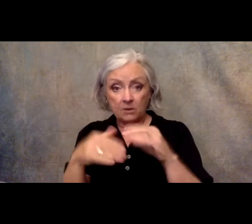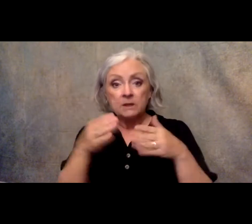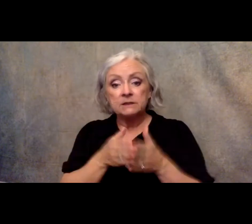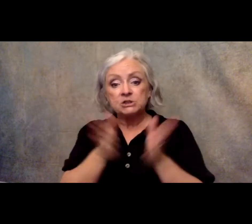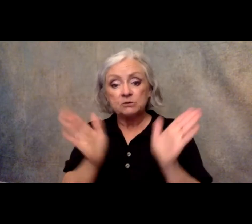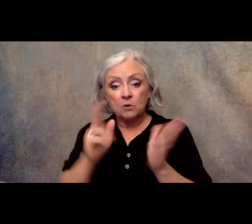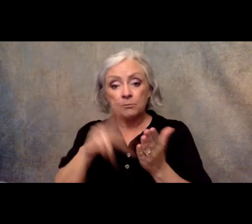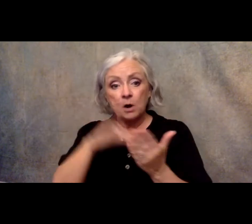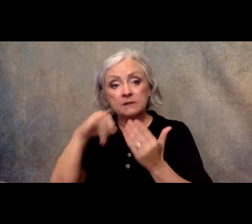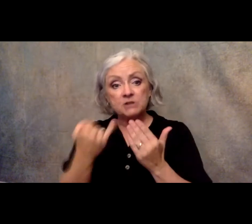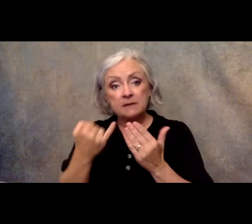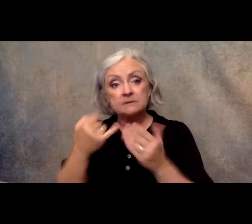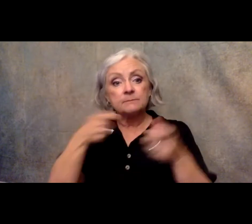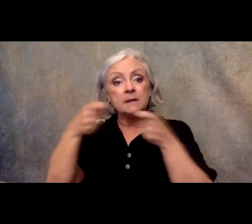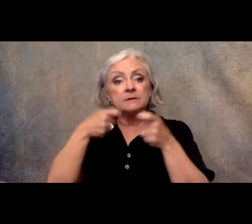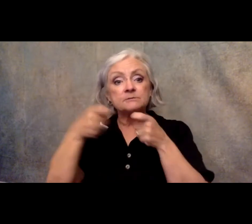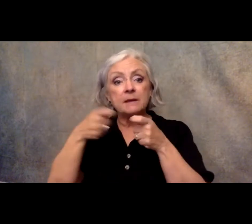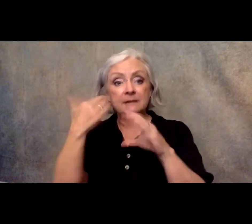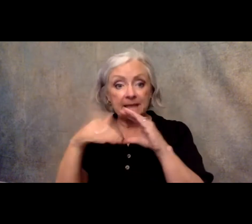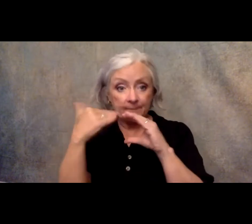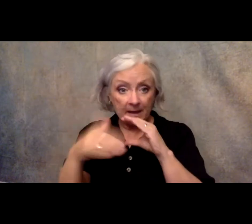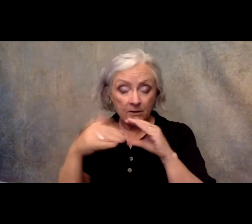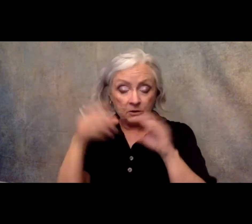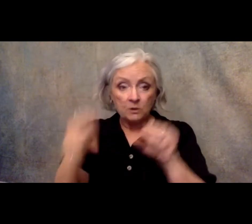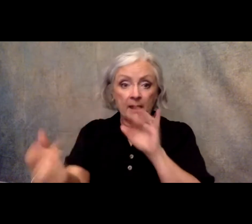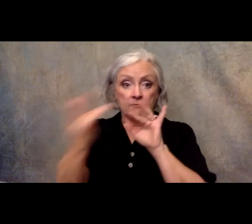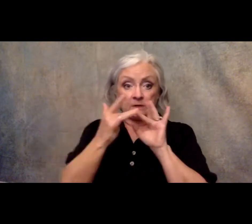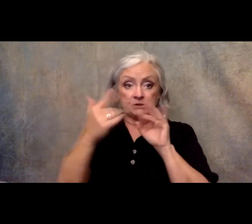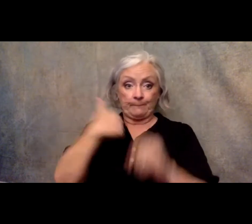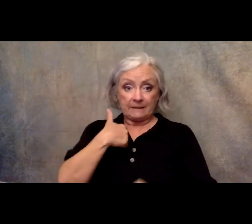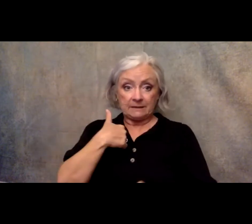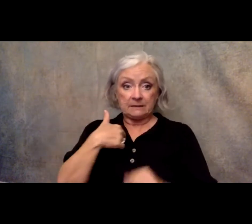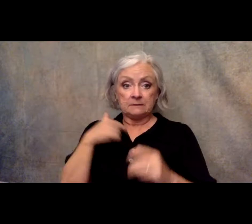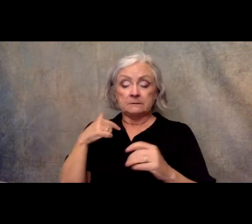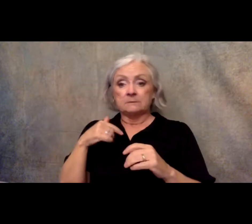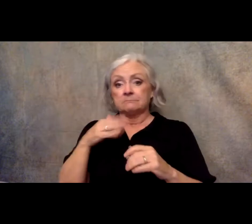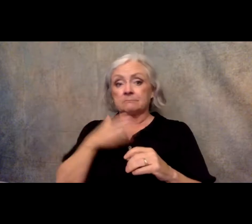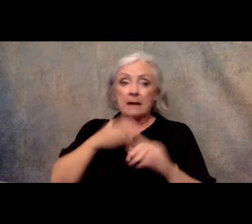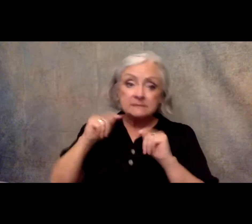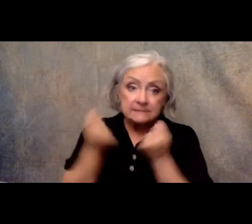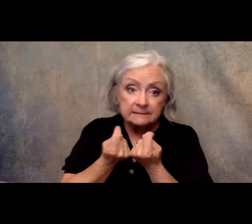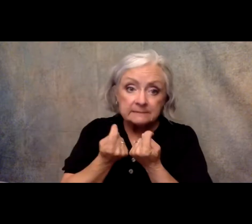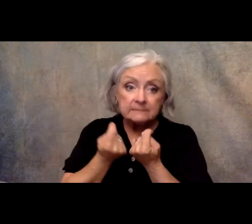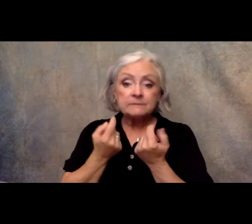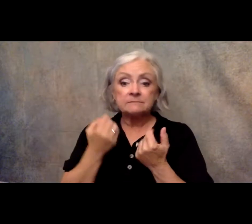email where you can reach me and the rest of my team, whether you have questions about how to do something